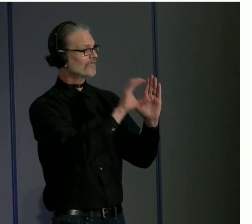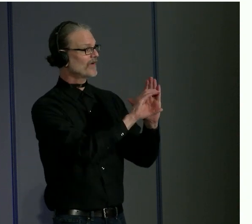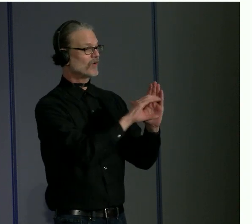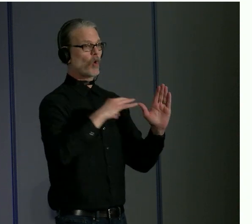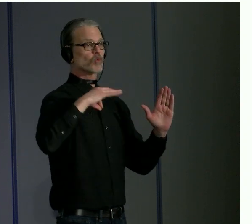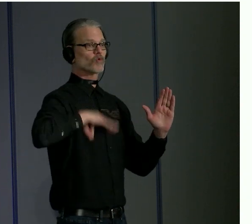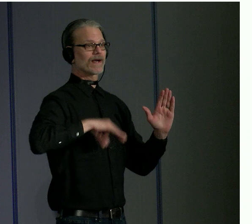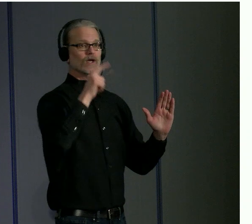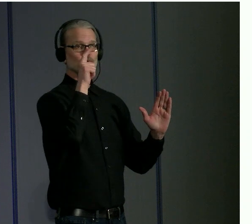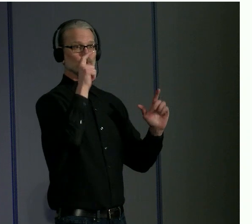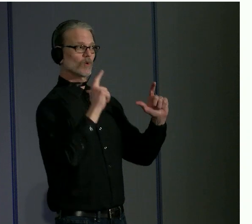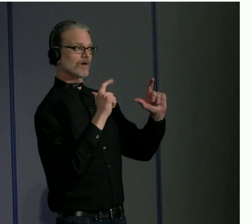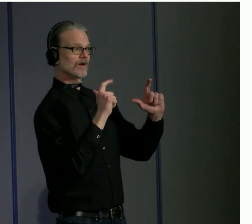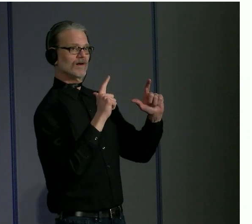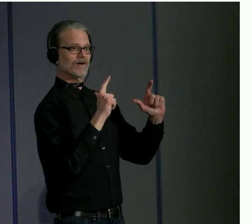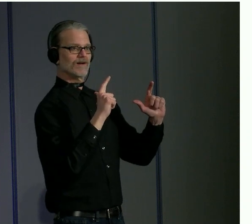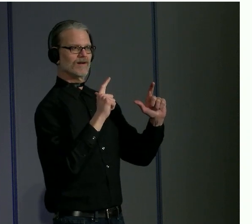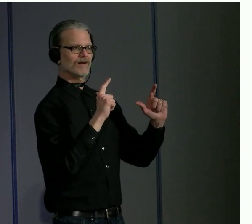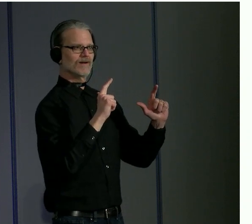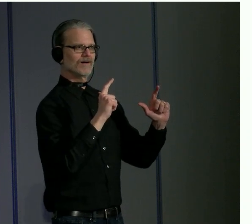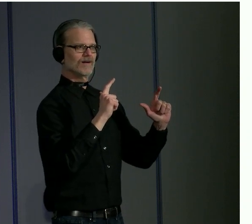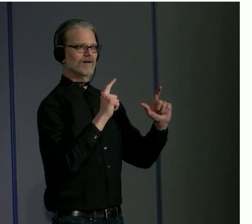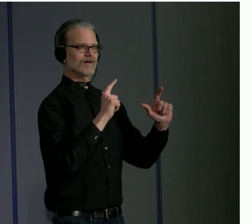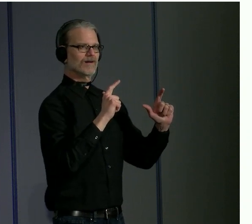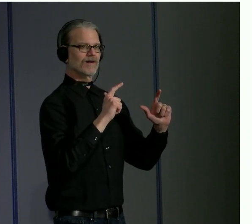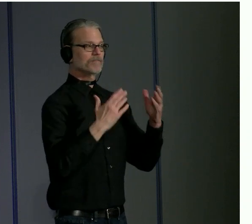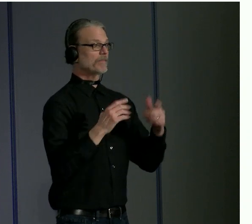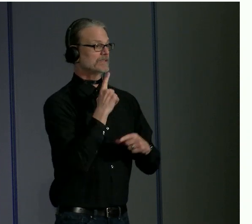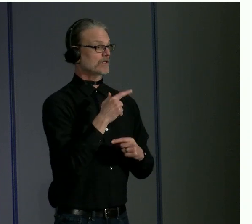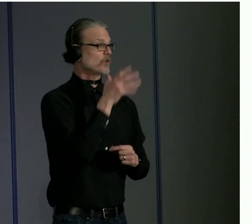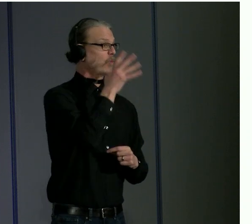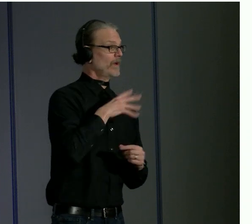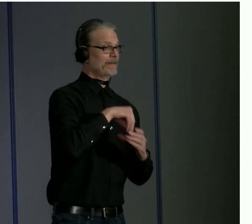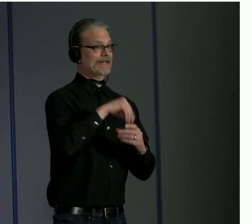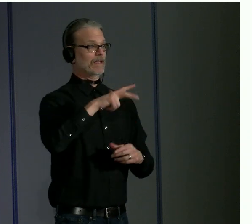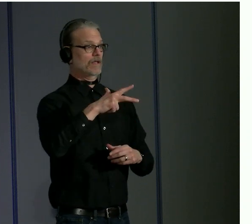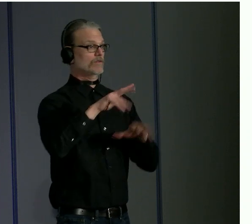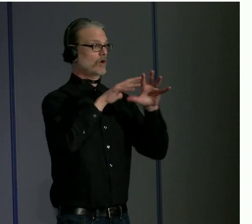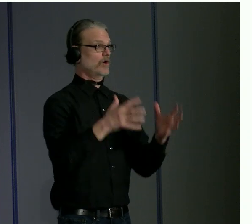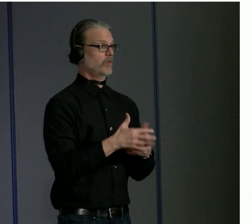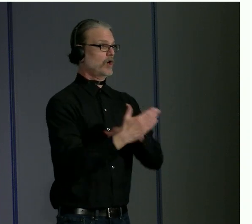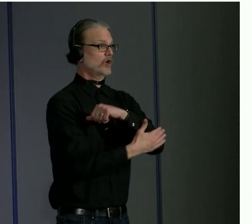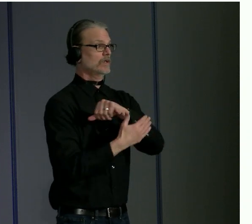It might be a description that says women in Third World countries get paid 80% less than men.